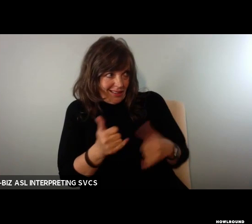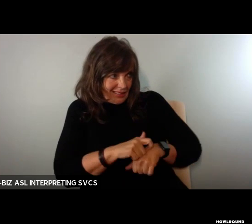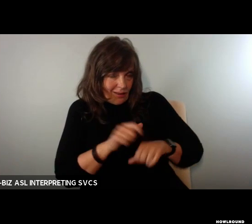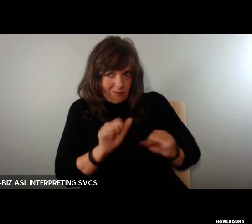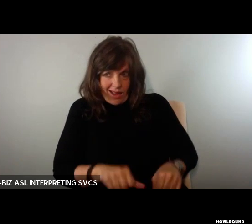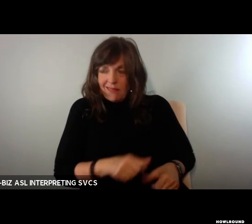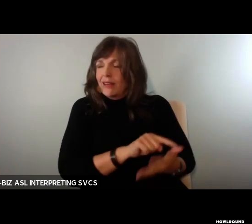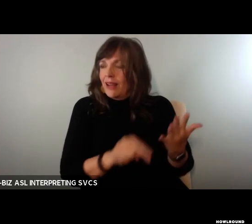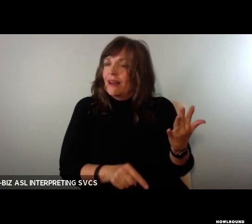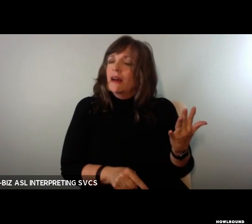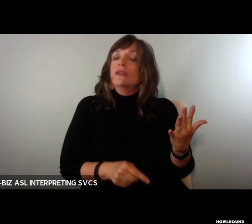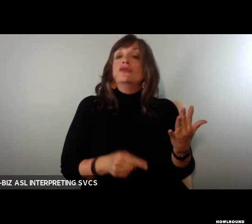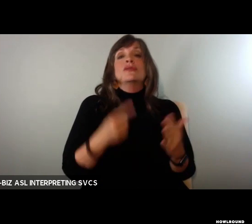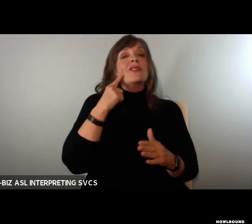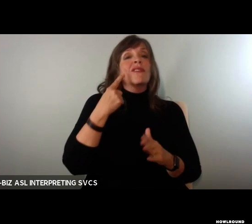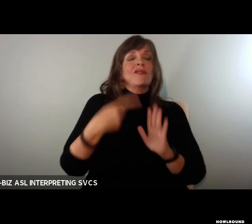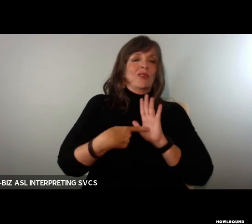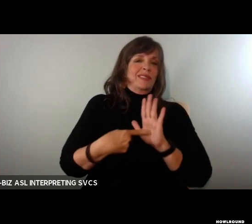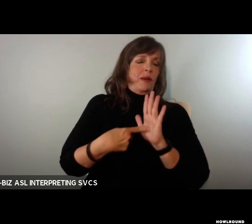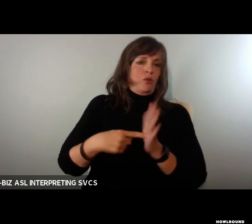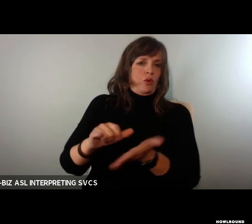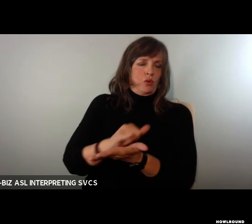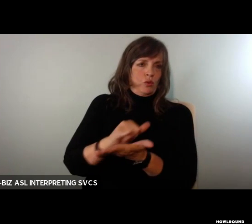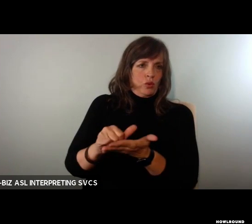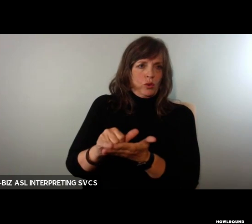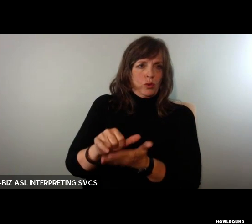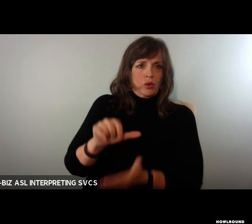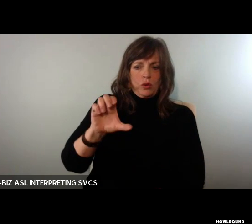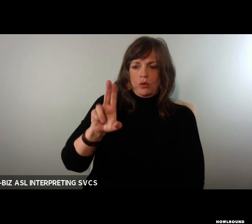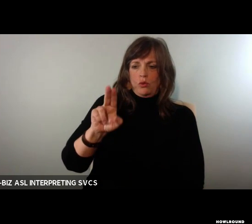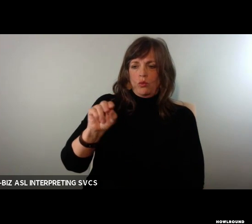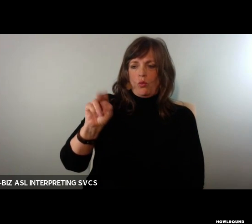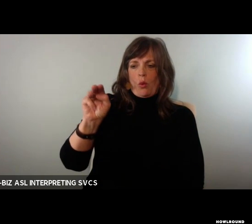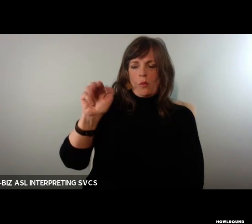So in New York, for instance, Cuomo just Thursday announced a ban